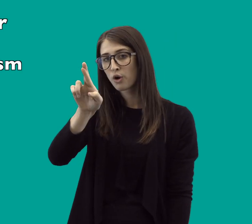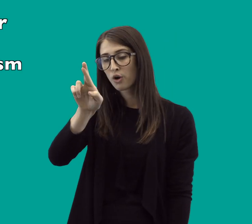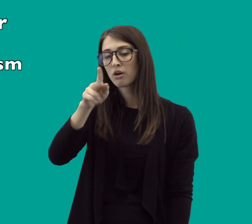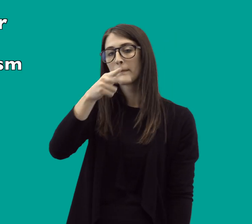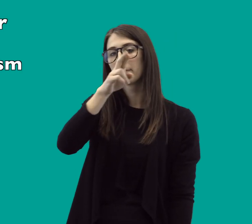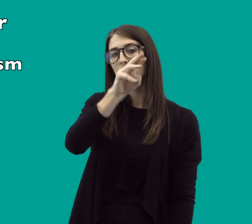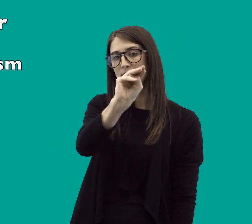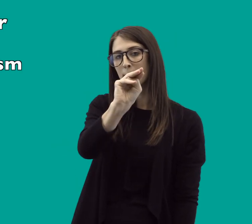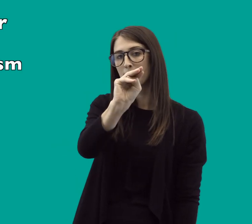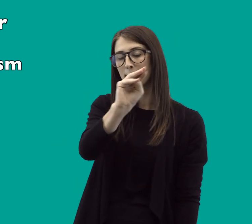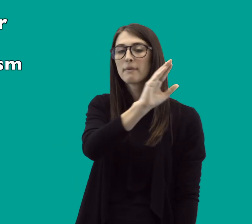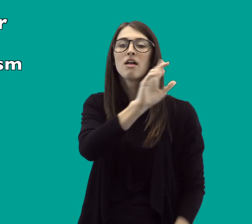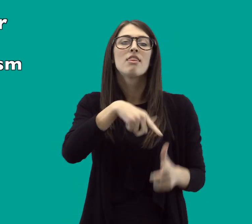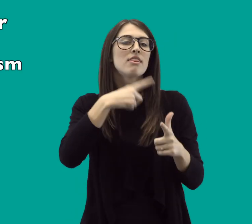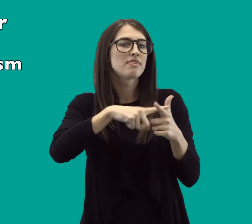then they create a triangular prism